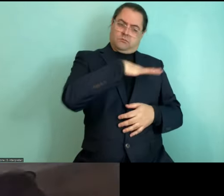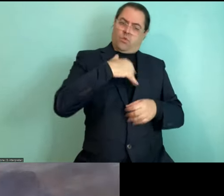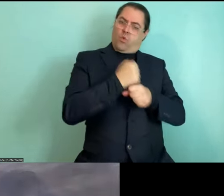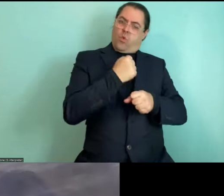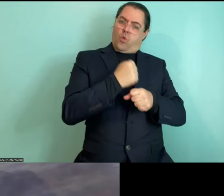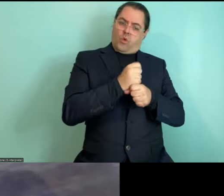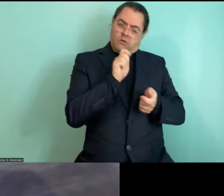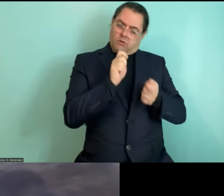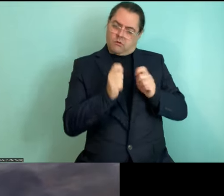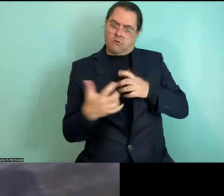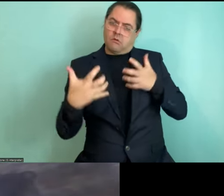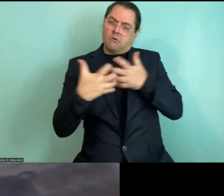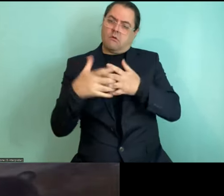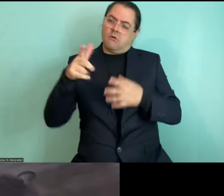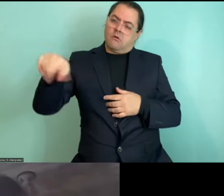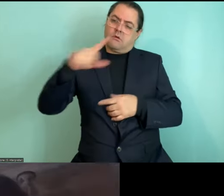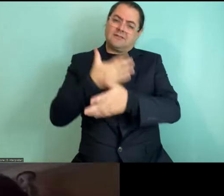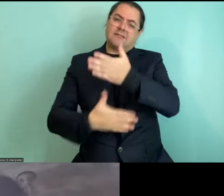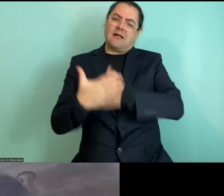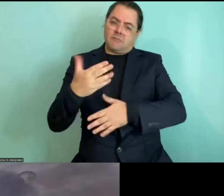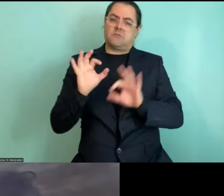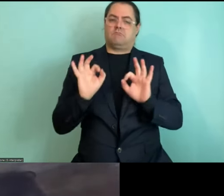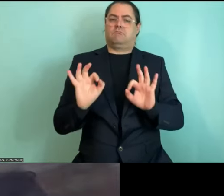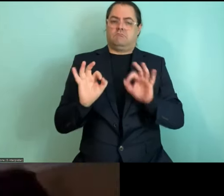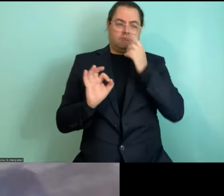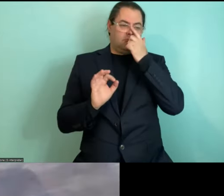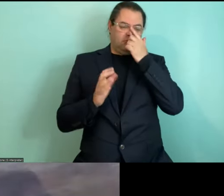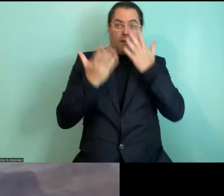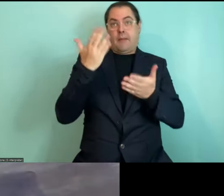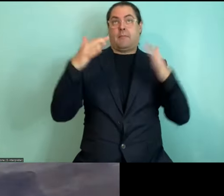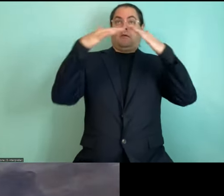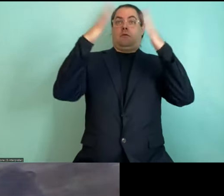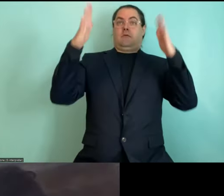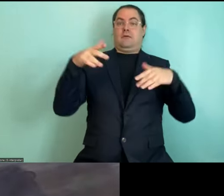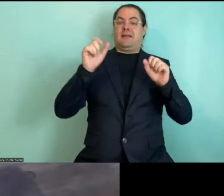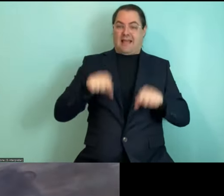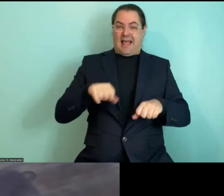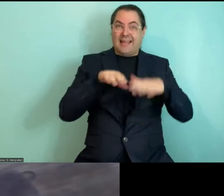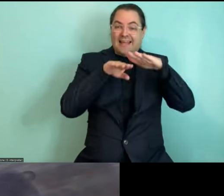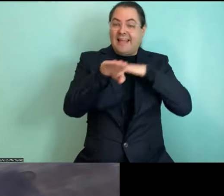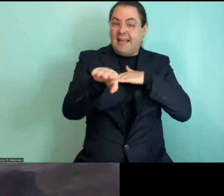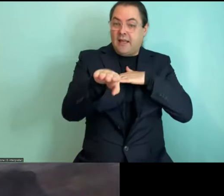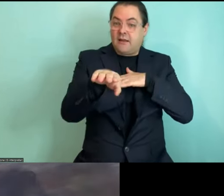10:11:52 Yeah company called alohar to accompany the manager to some promo on a physiological